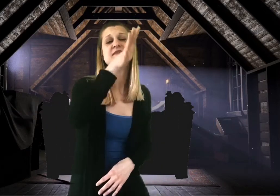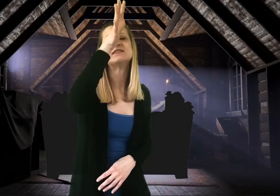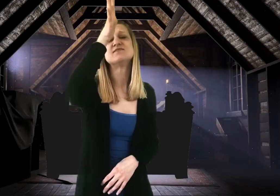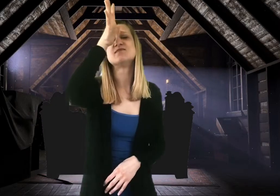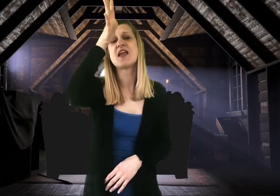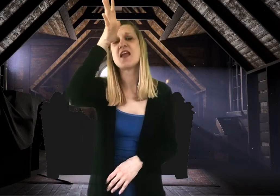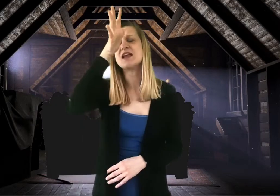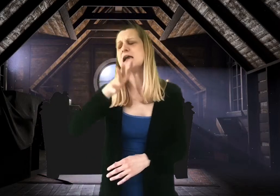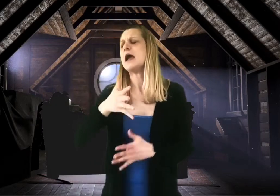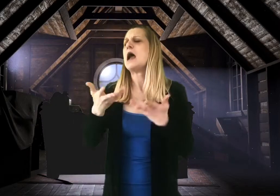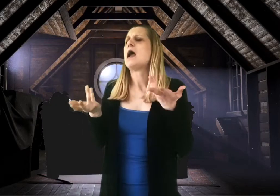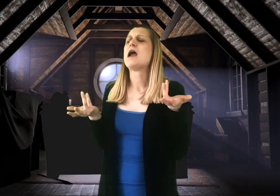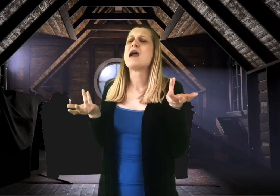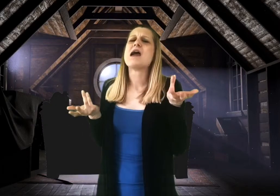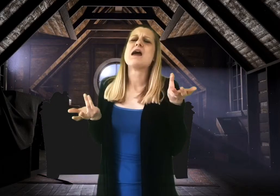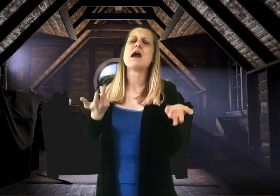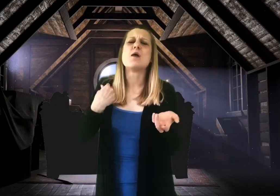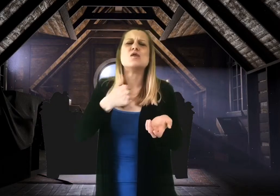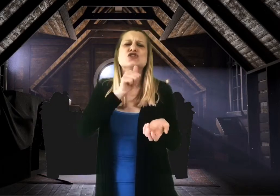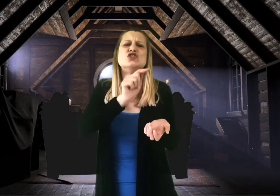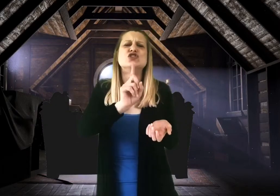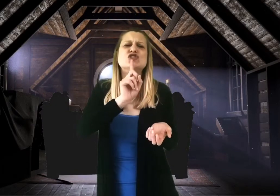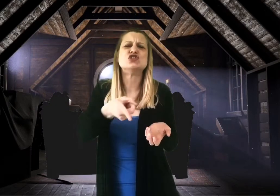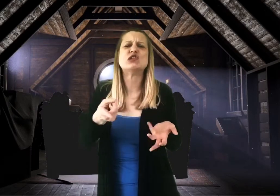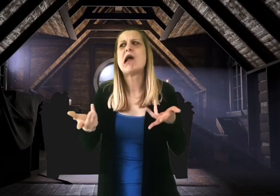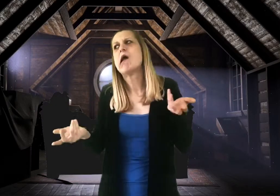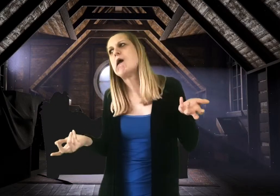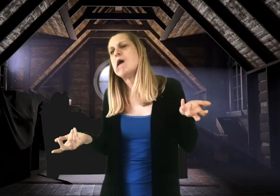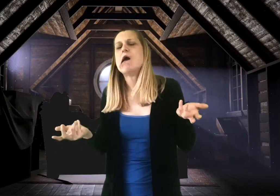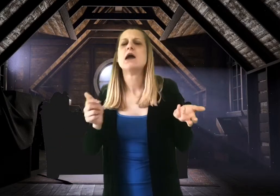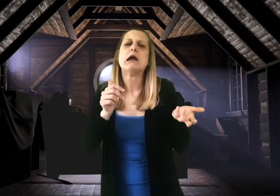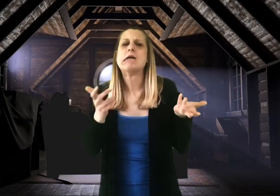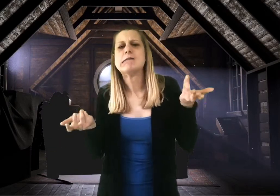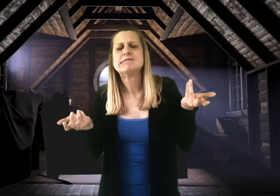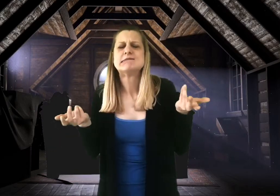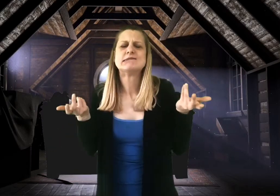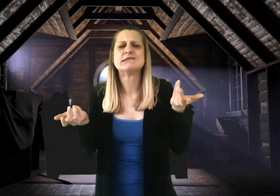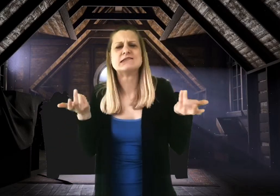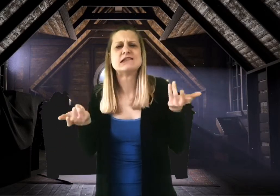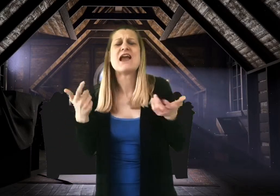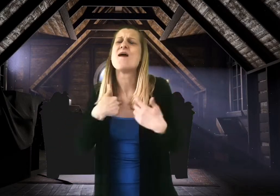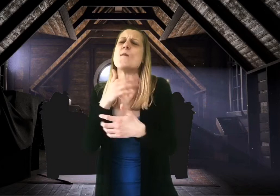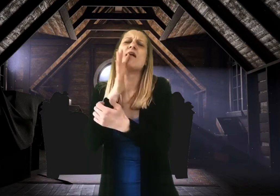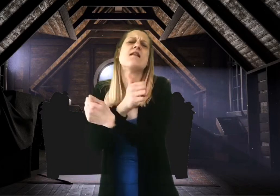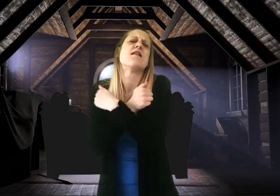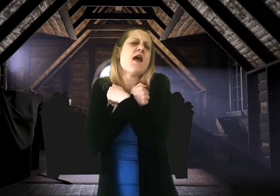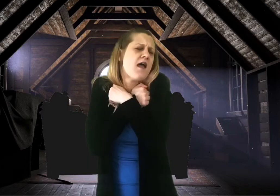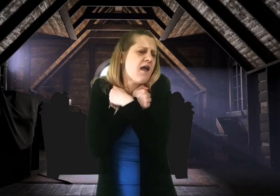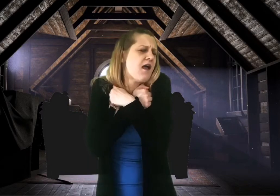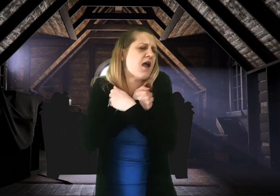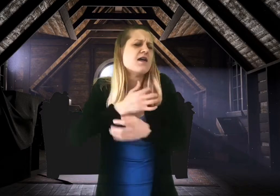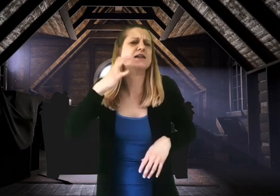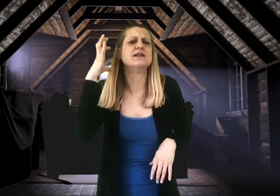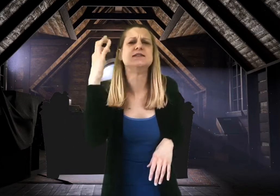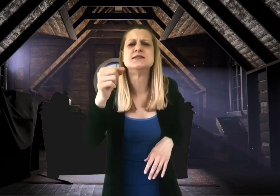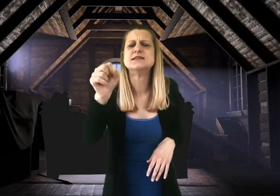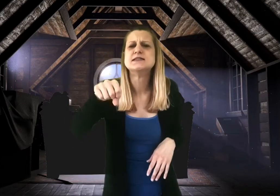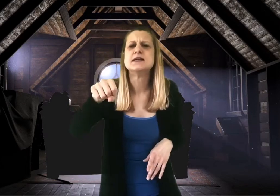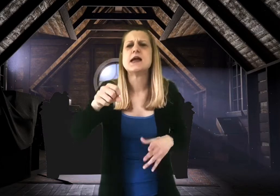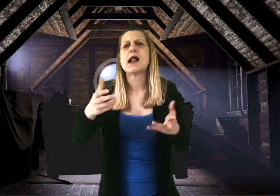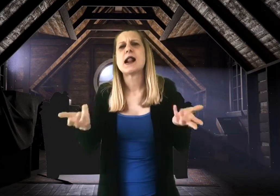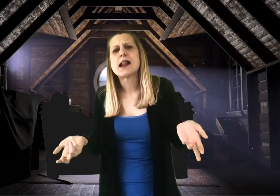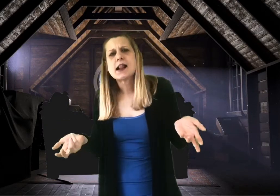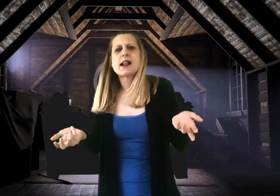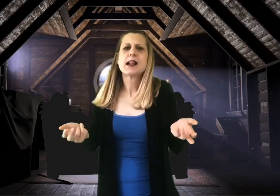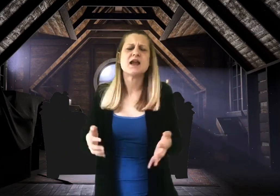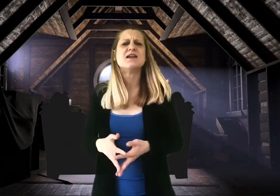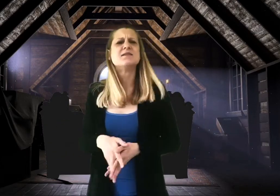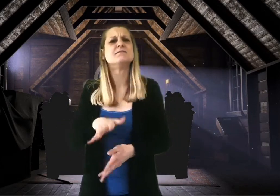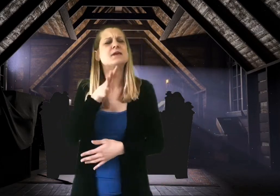"Well..." Mr. Bucket said, pausing to think about it, "I’m not so sure that I should... I’d love to go, but..."